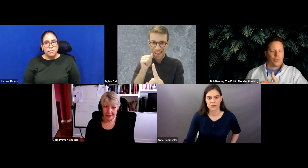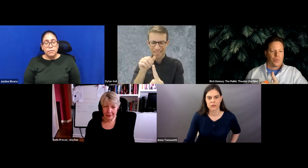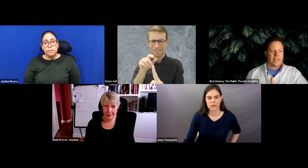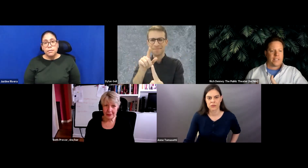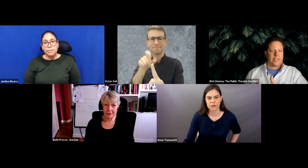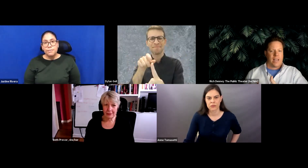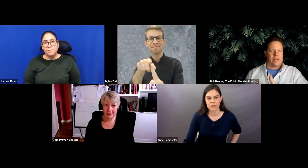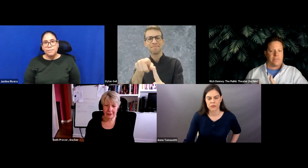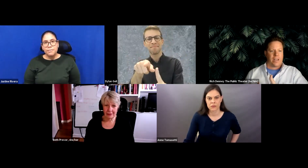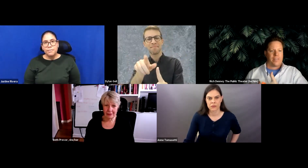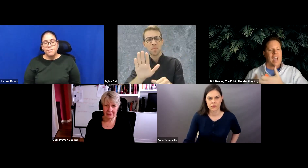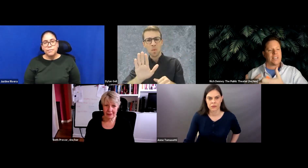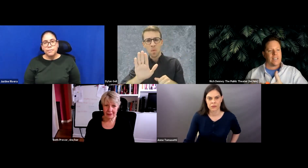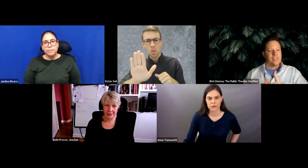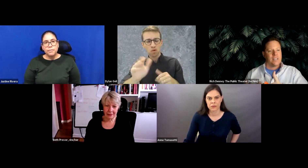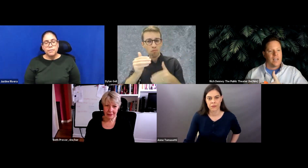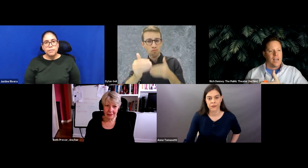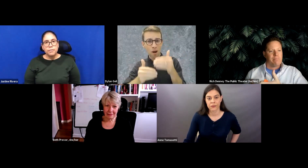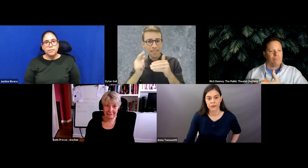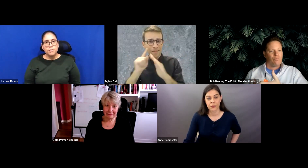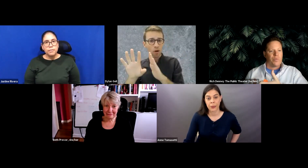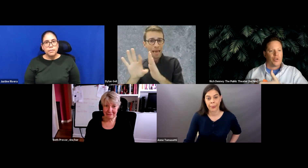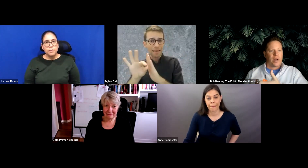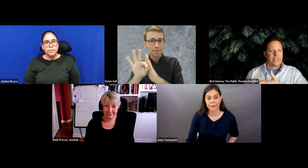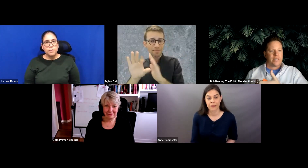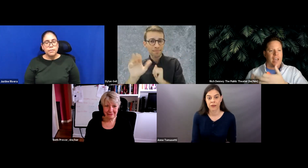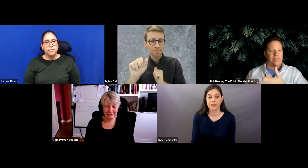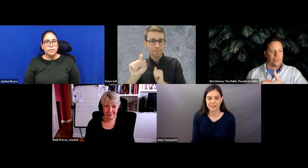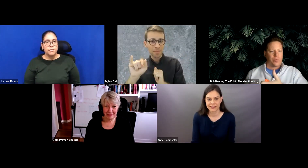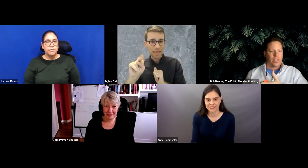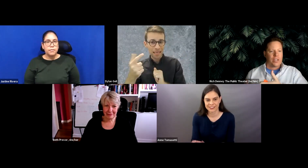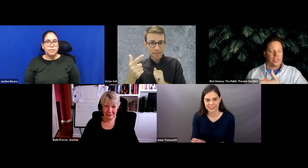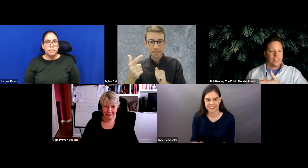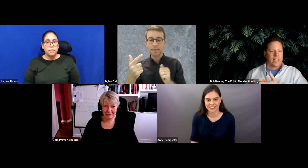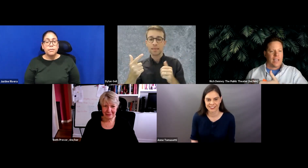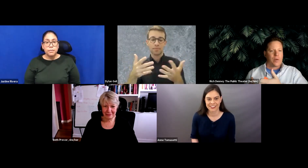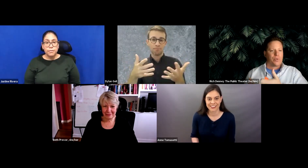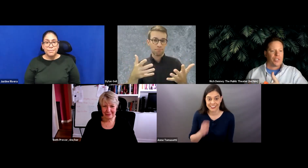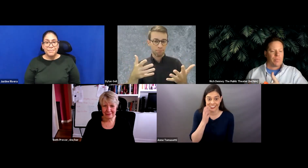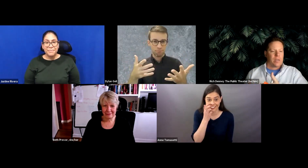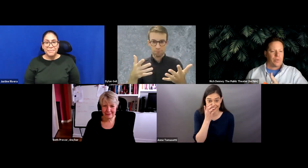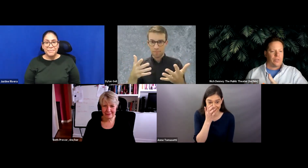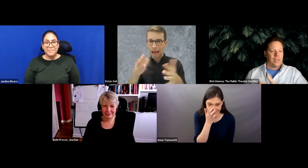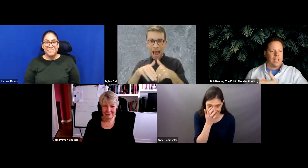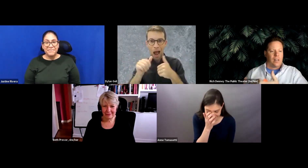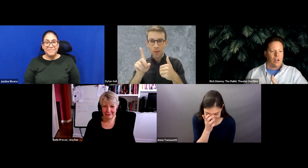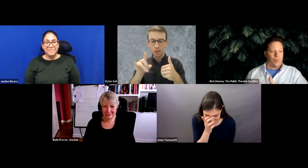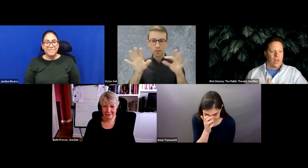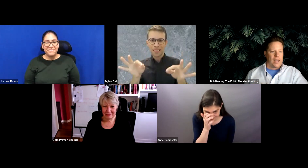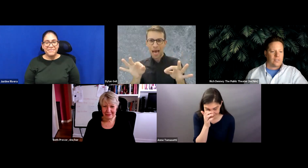your process of casting? What was your process of having those communications and approaching people along the way?